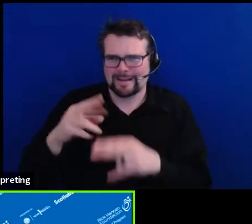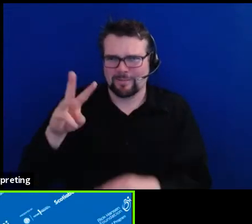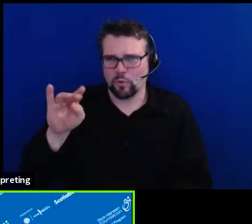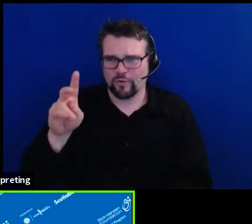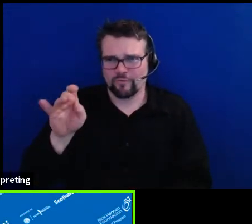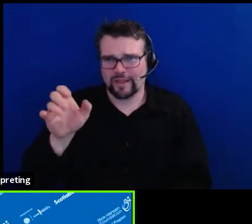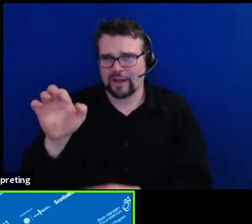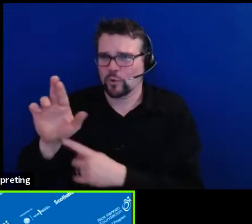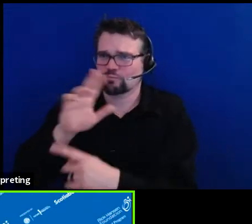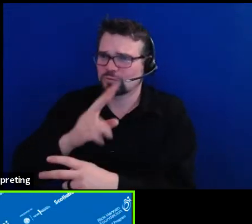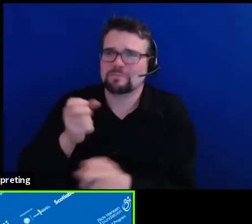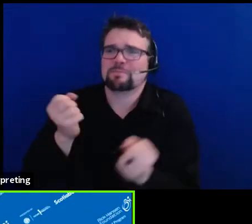MISPRONOUNCED. AND I APOLOGIZE.